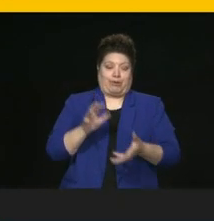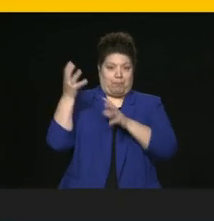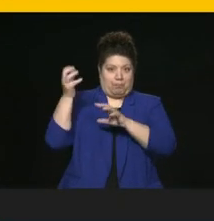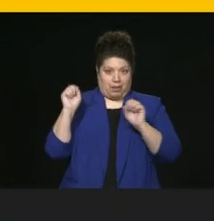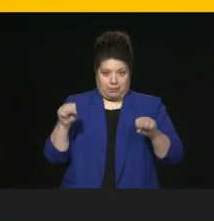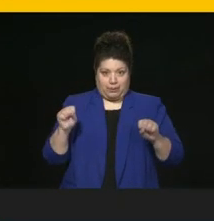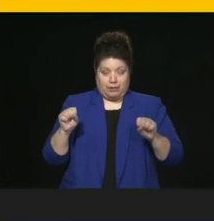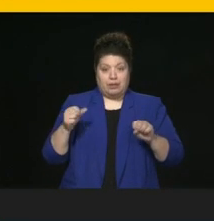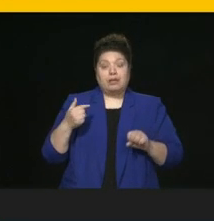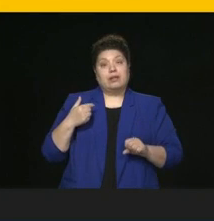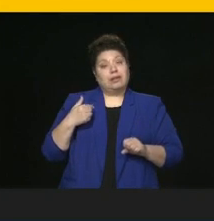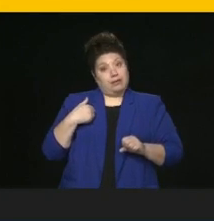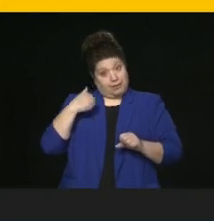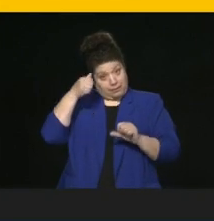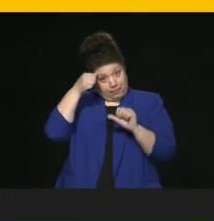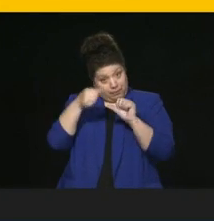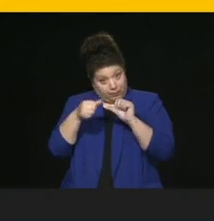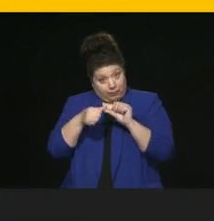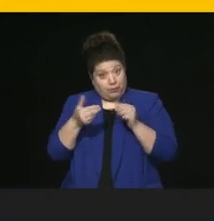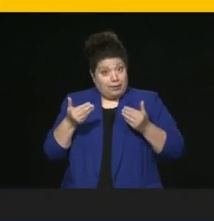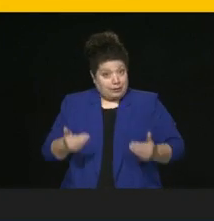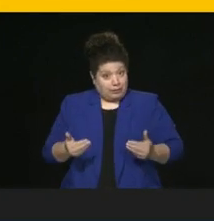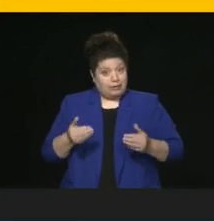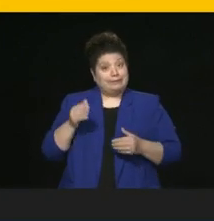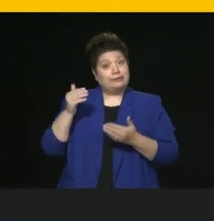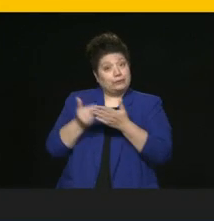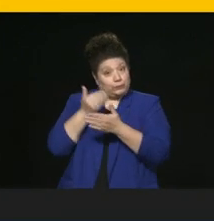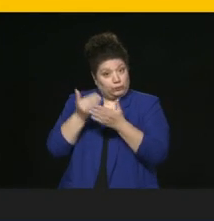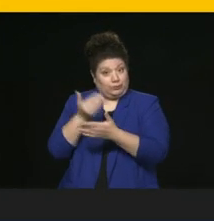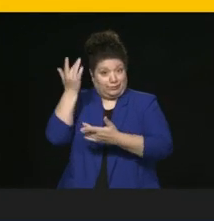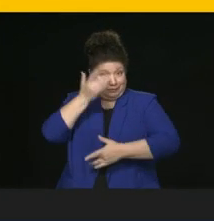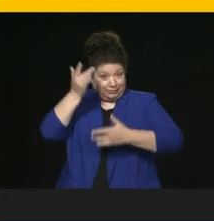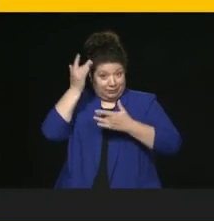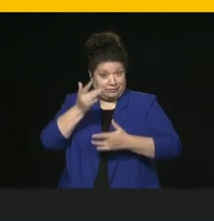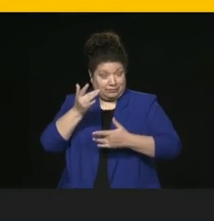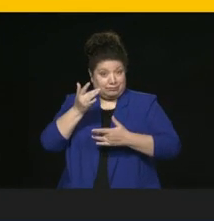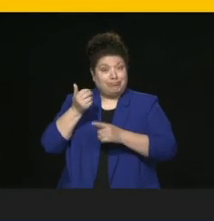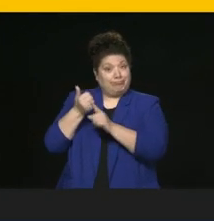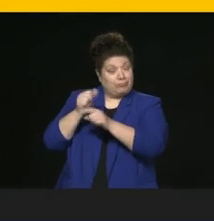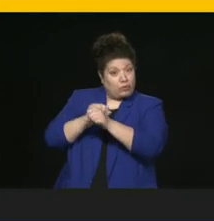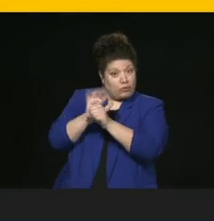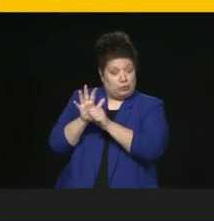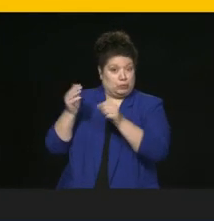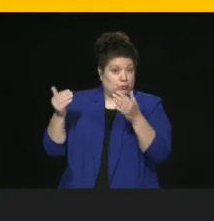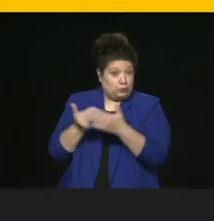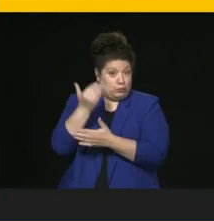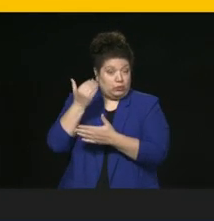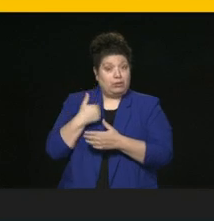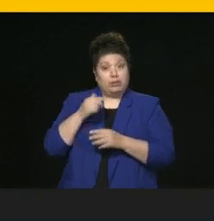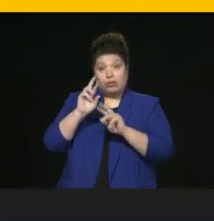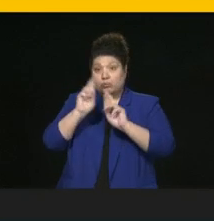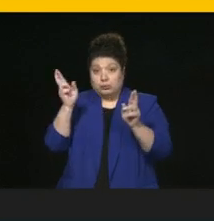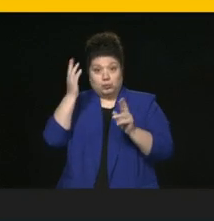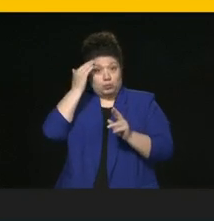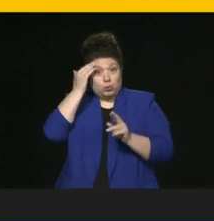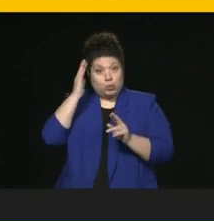DARKNESS. WE NEED TO REMIND OURSELVES THAT